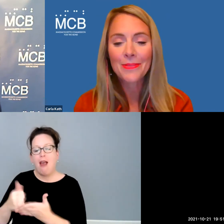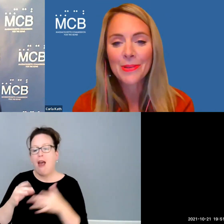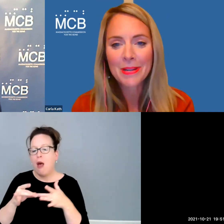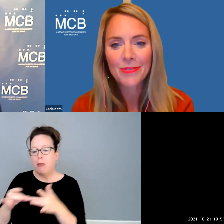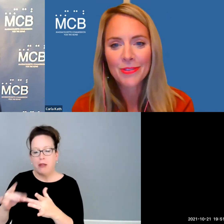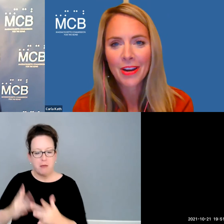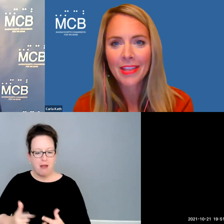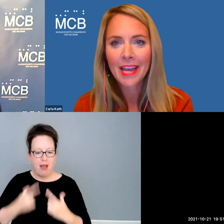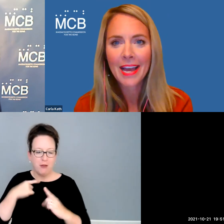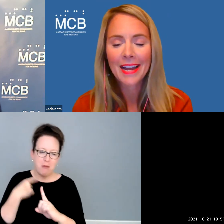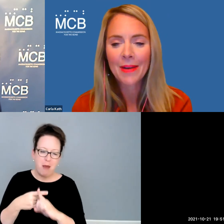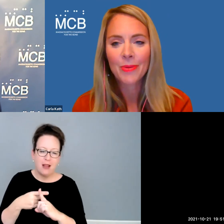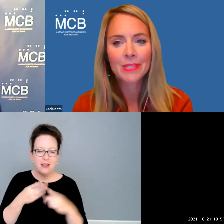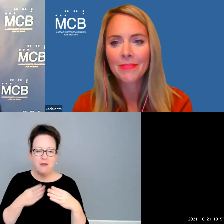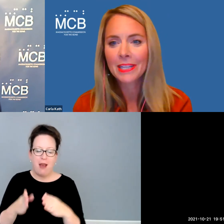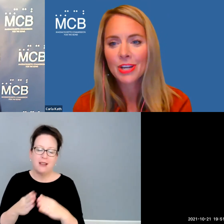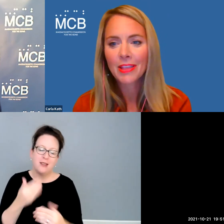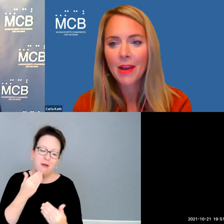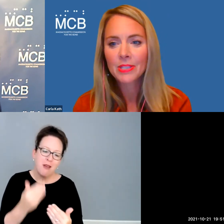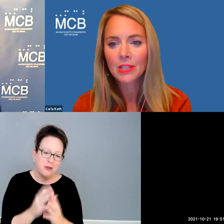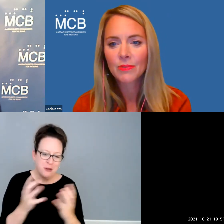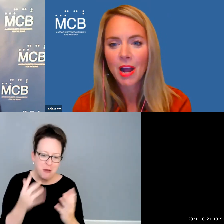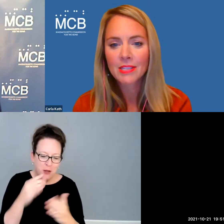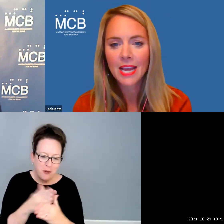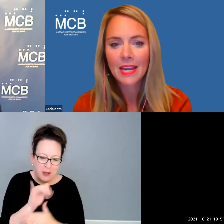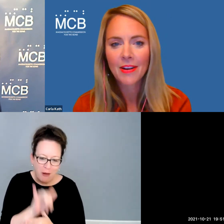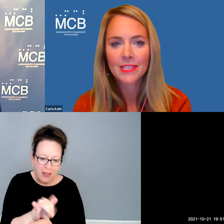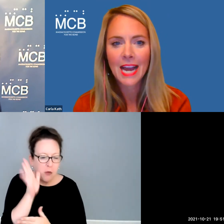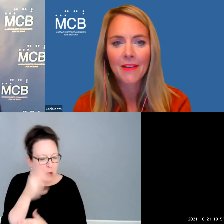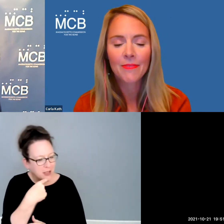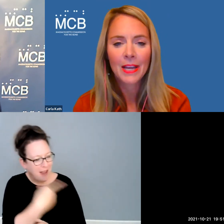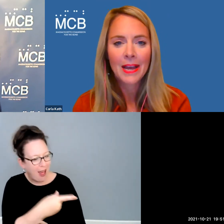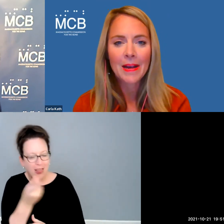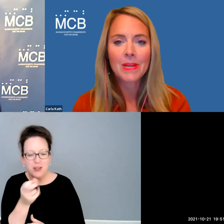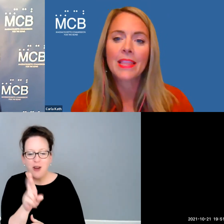you so much for sharing that, and we will definitely share that with Dr. Ross and our staff.